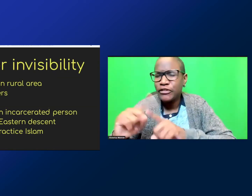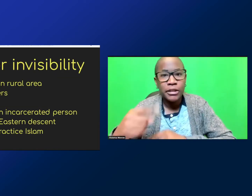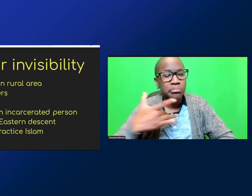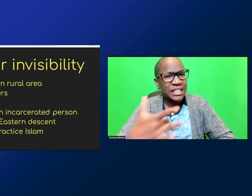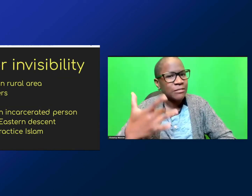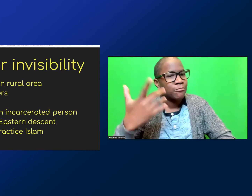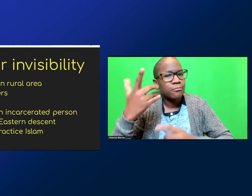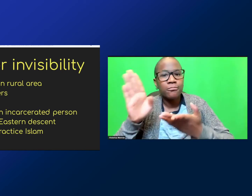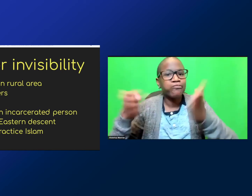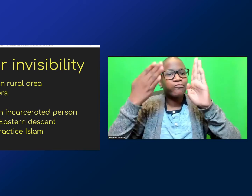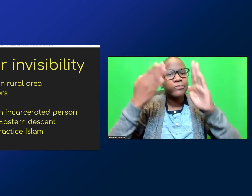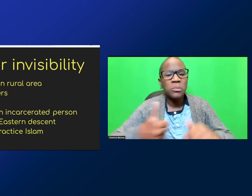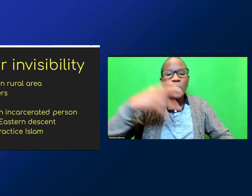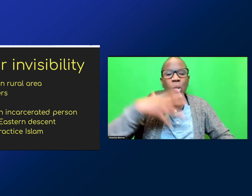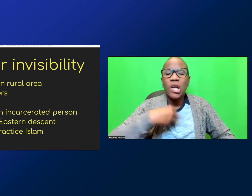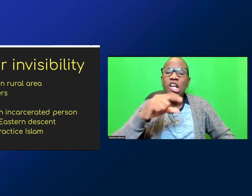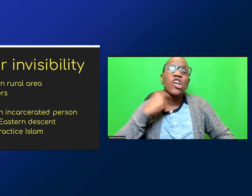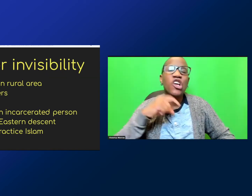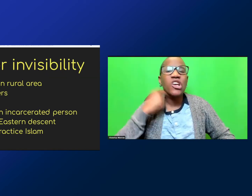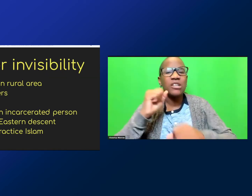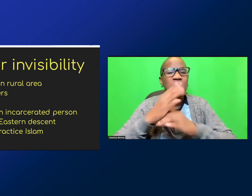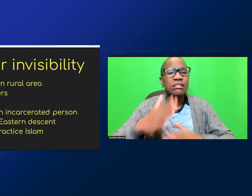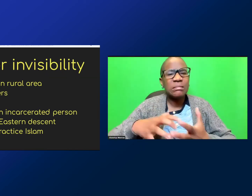in just regular jobs like transportation or other professions that aren't seen as